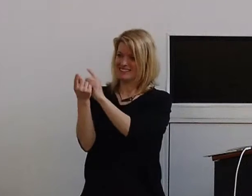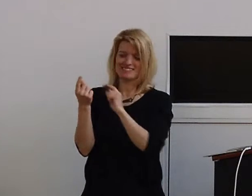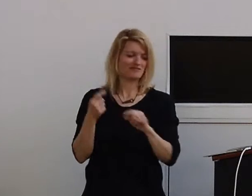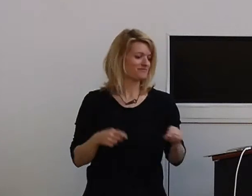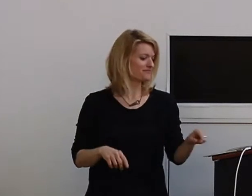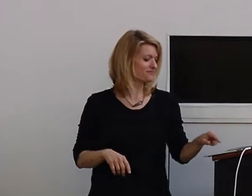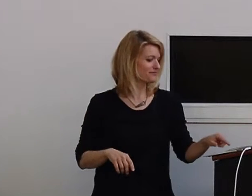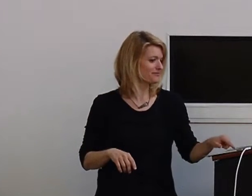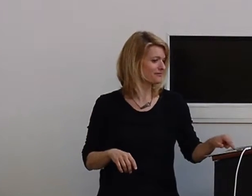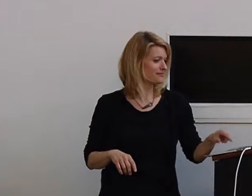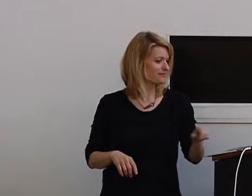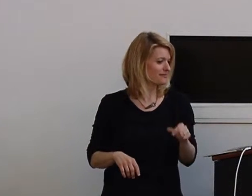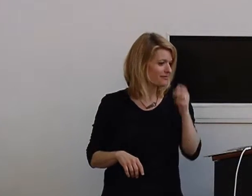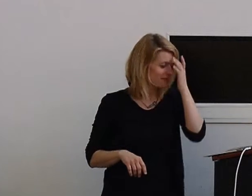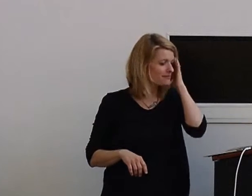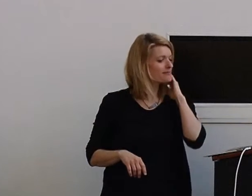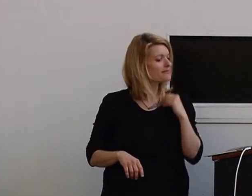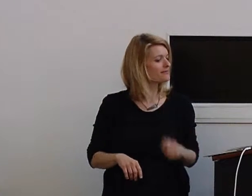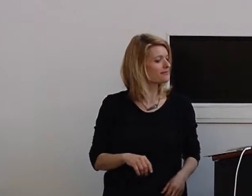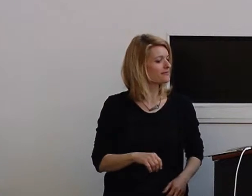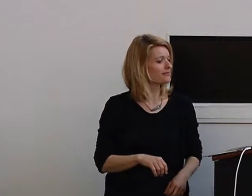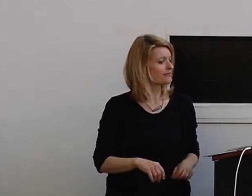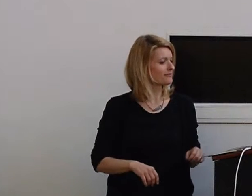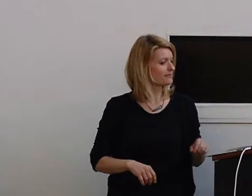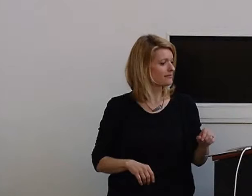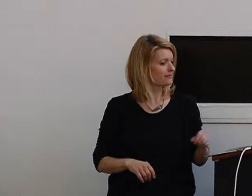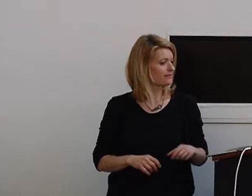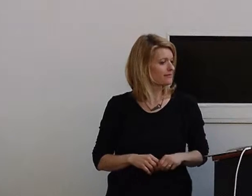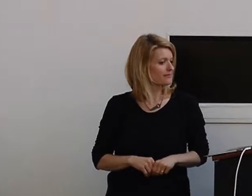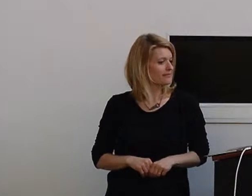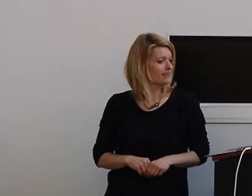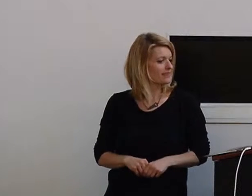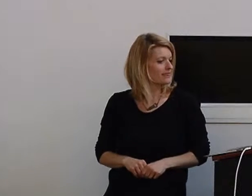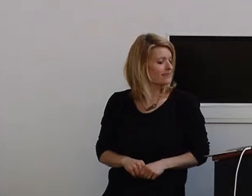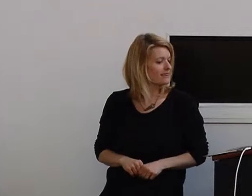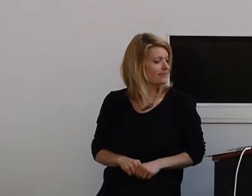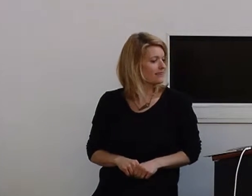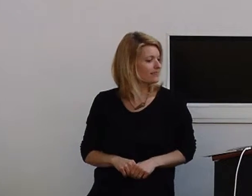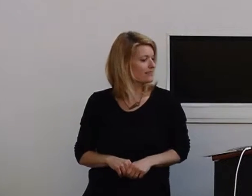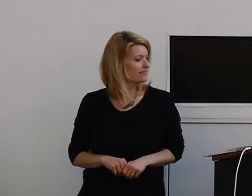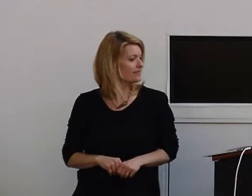So if you're interested in translations, please talk to her.